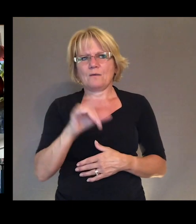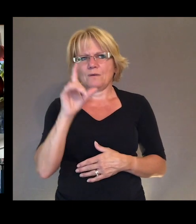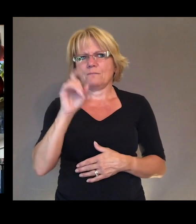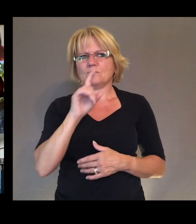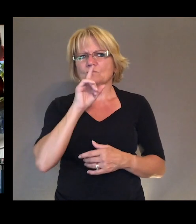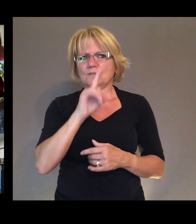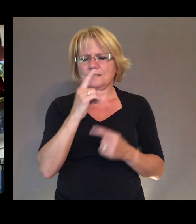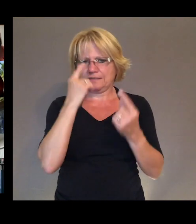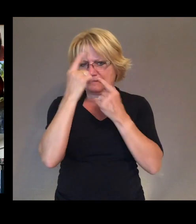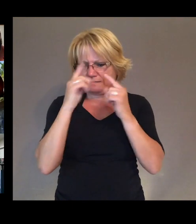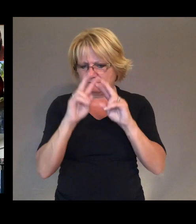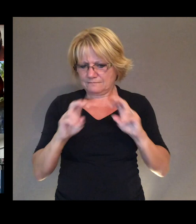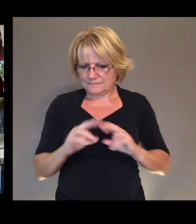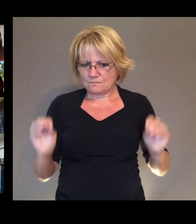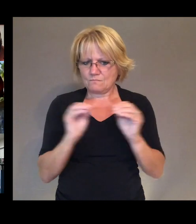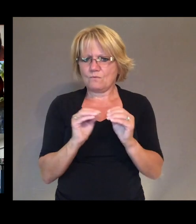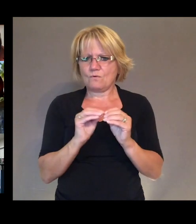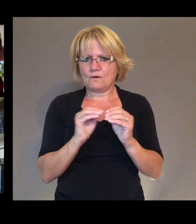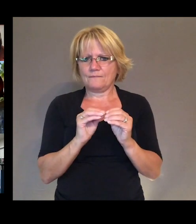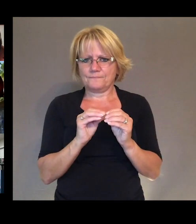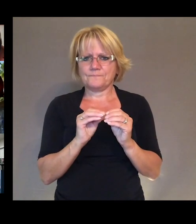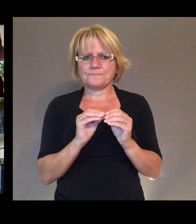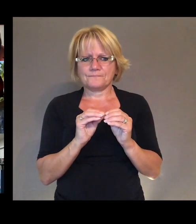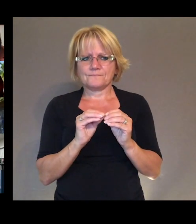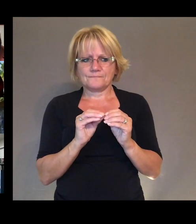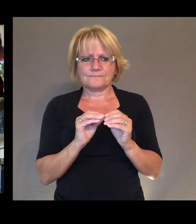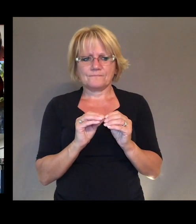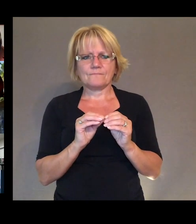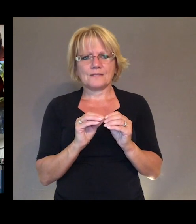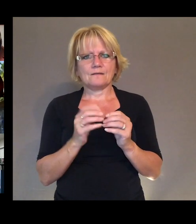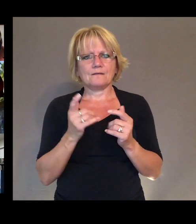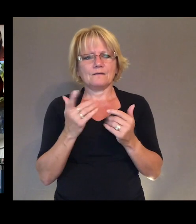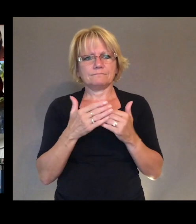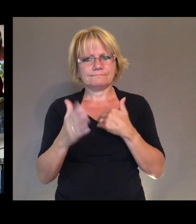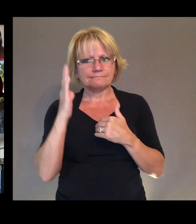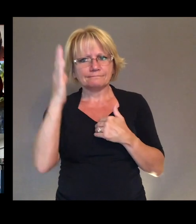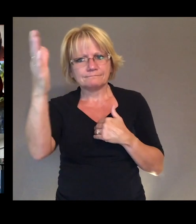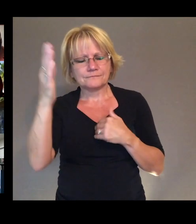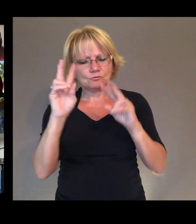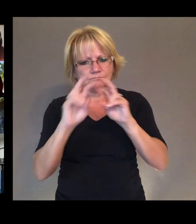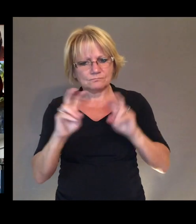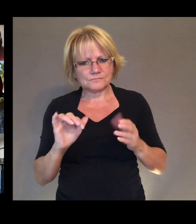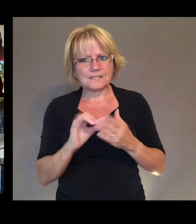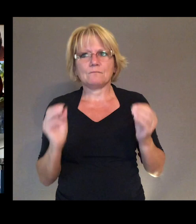moving forward in our... Moving forward in this battle that we are facing daily and that you see daily.